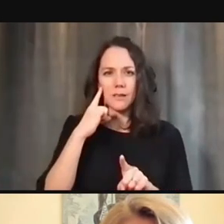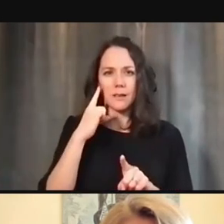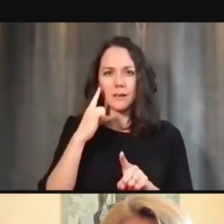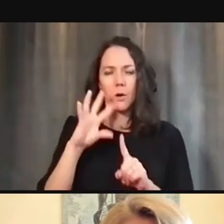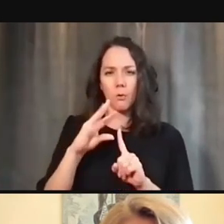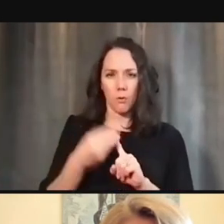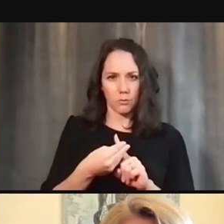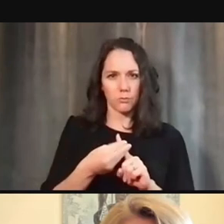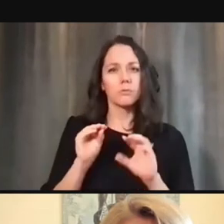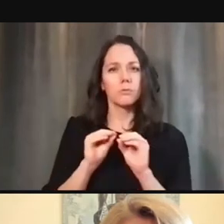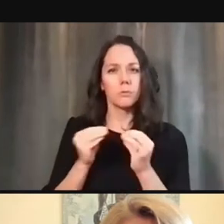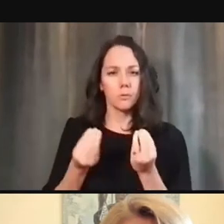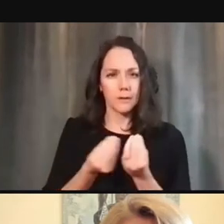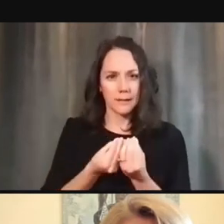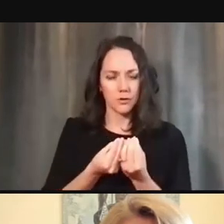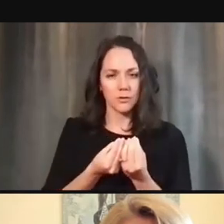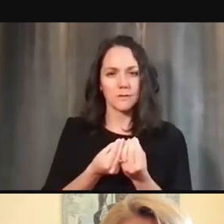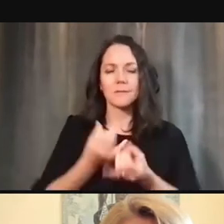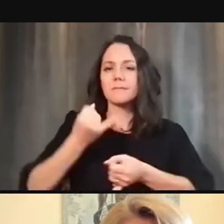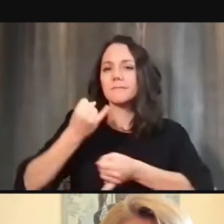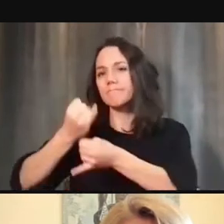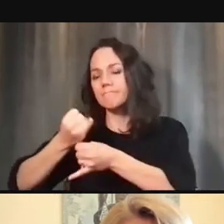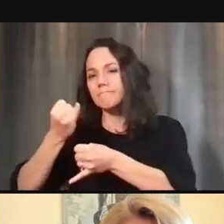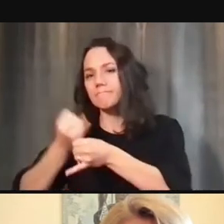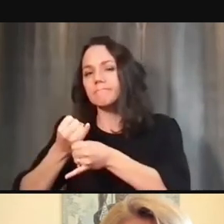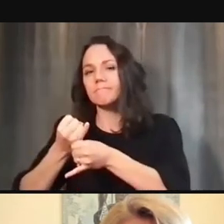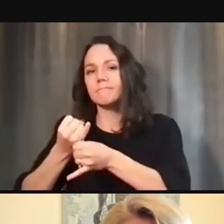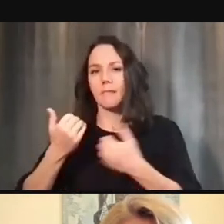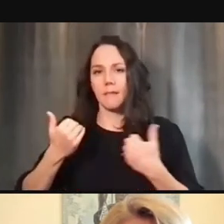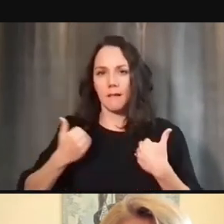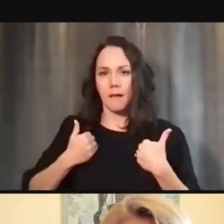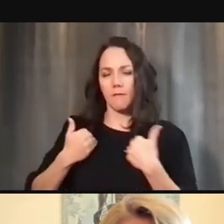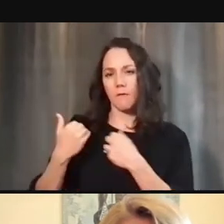organizations, institutions have an obligation to share